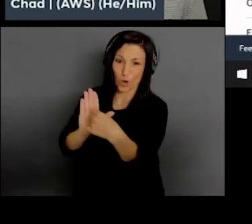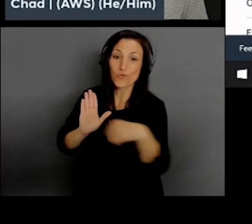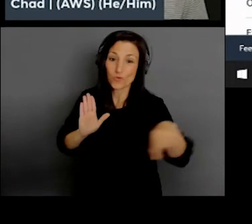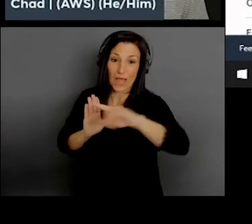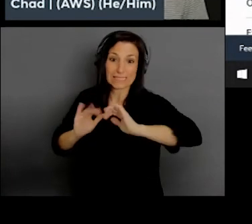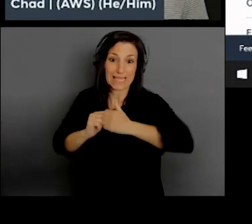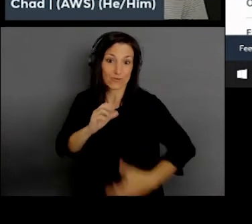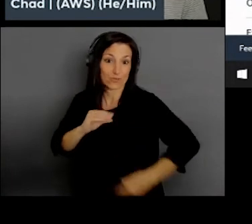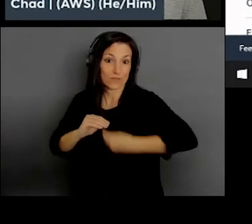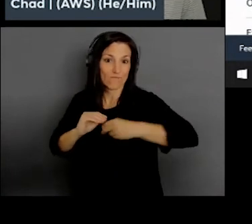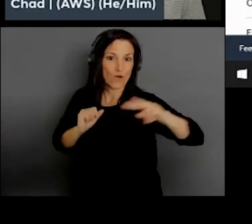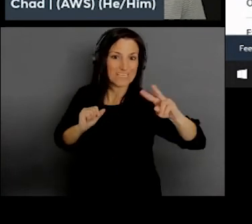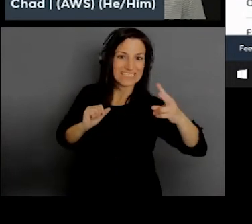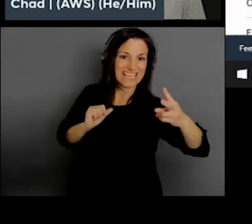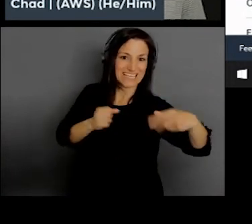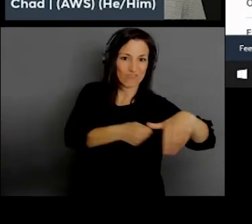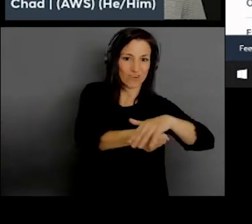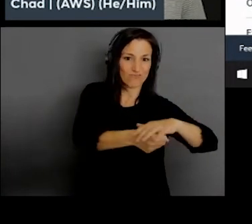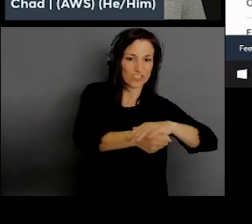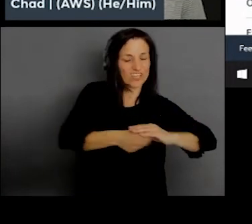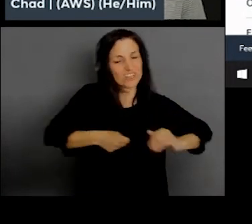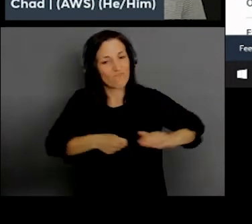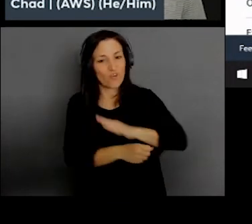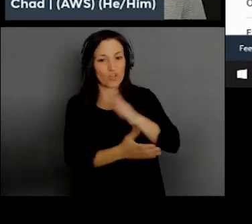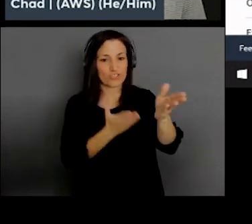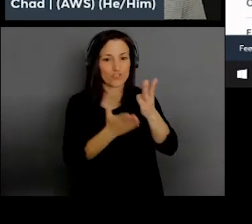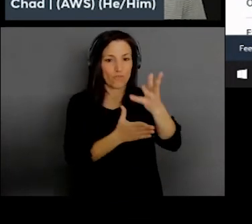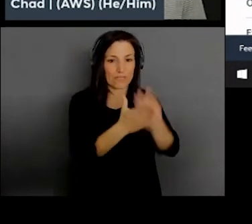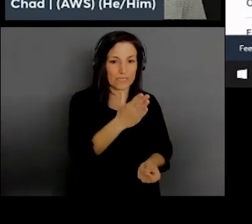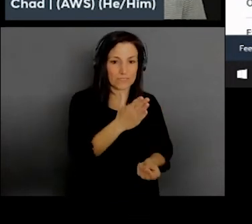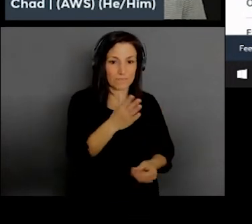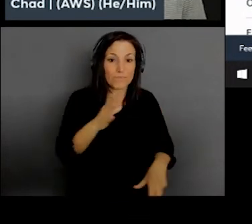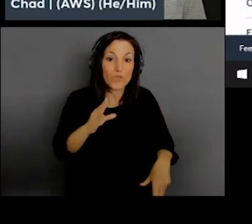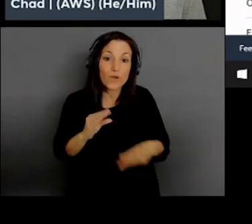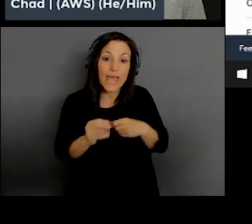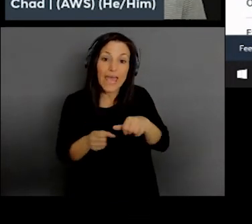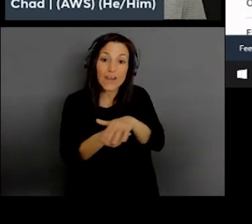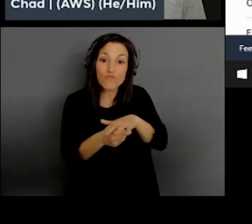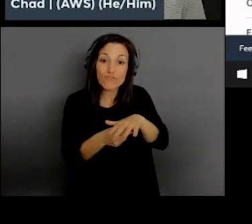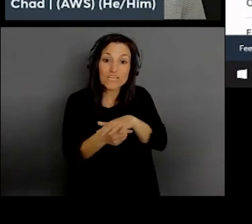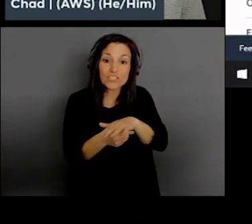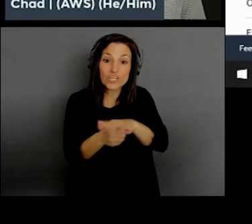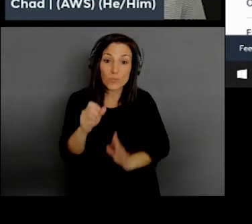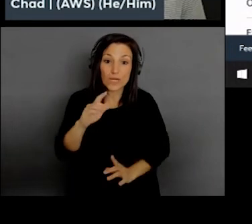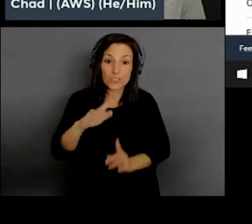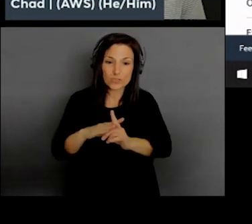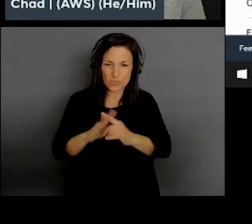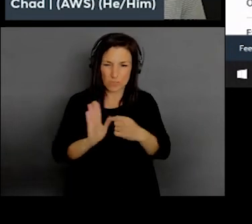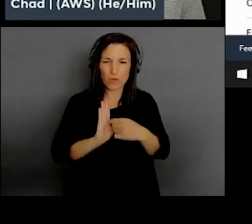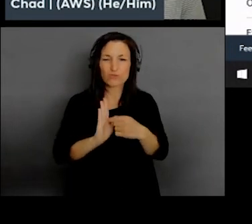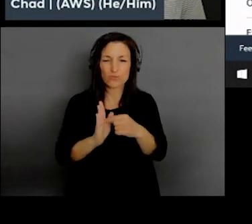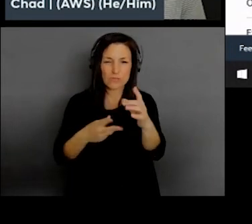So add a region. And then once it shows up, I'll show you the option to select, the same process,